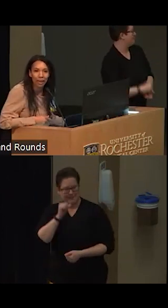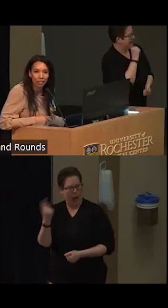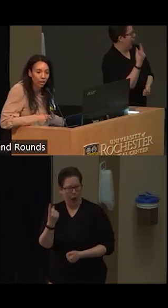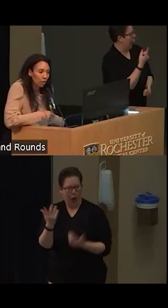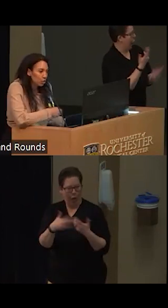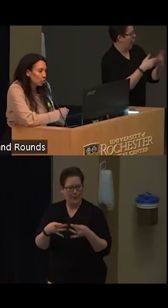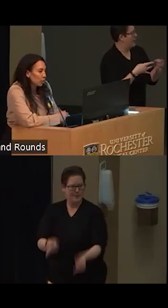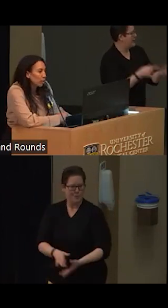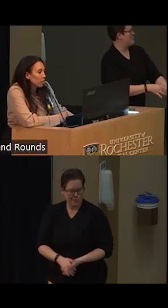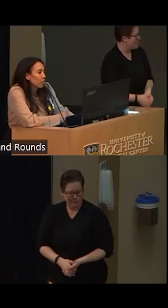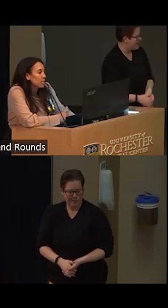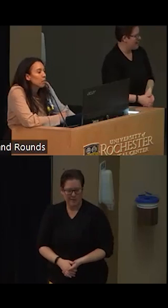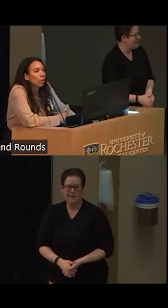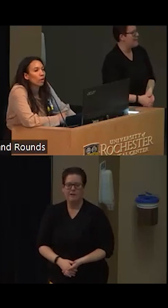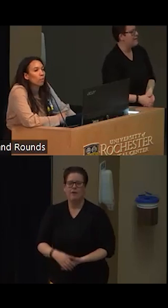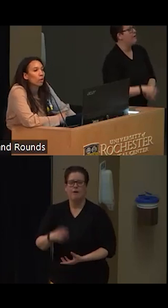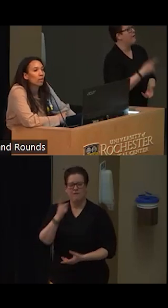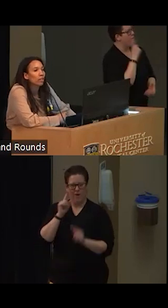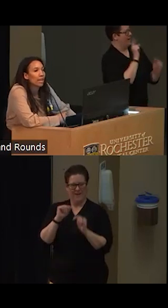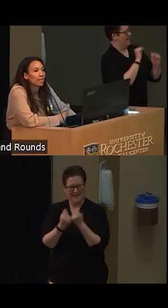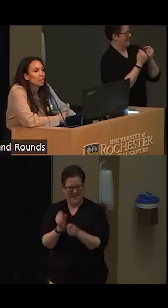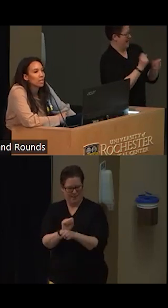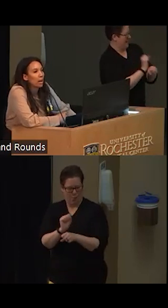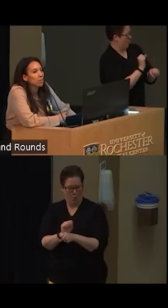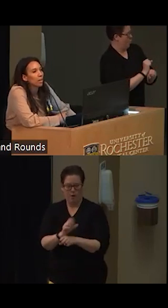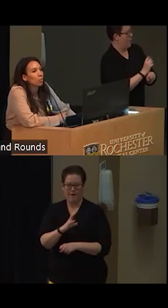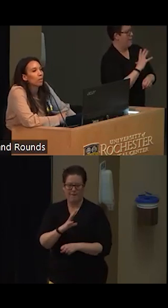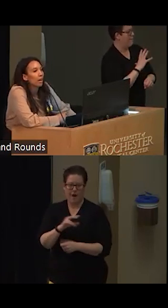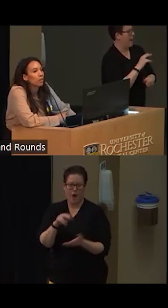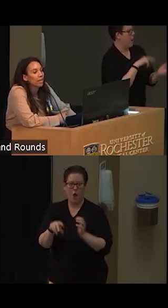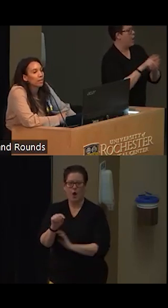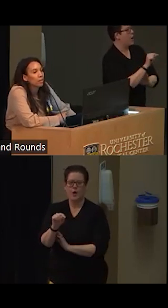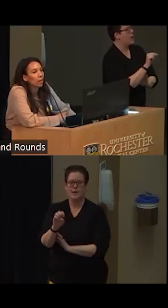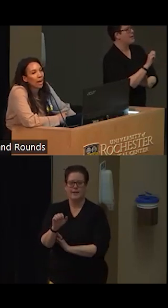planned so really for the teamwork component we looked at Team steps and what we found is about